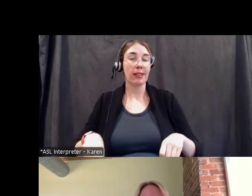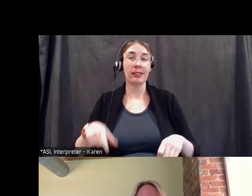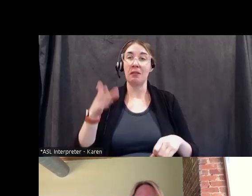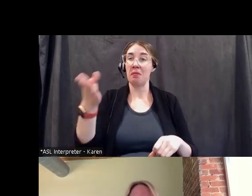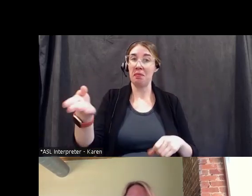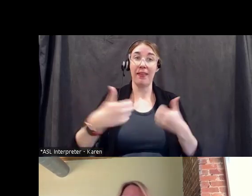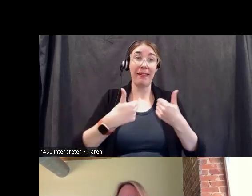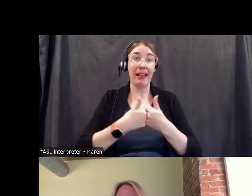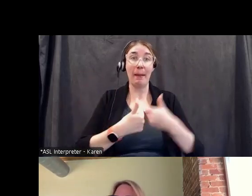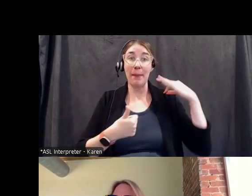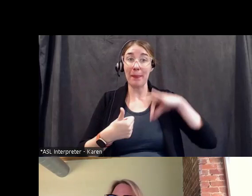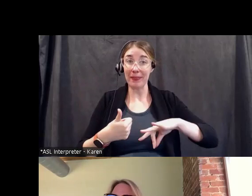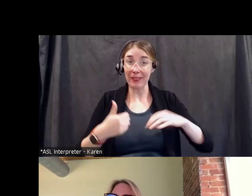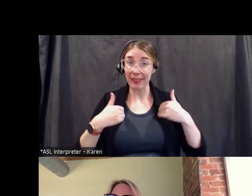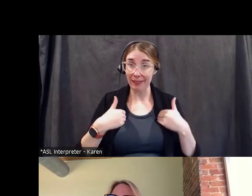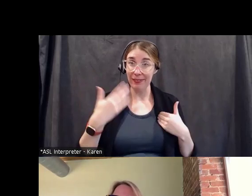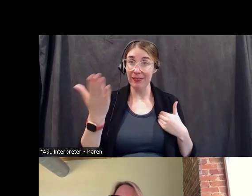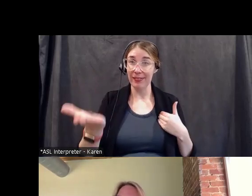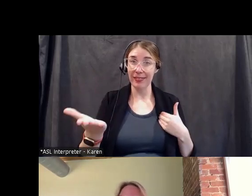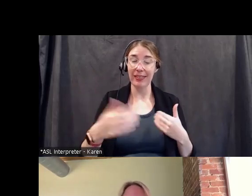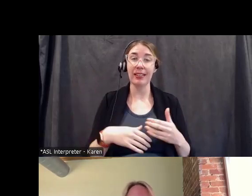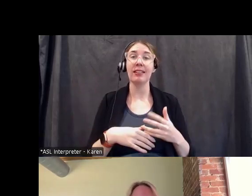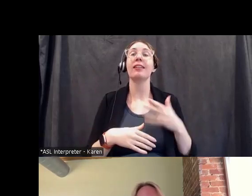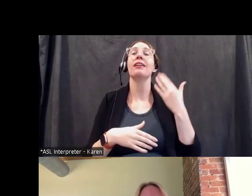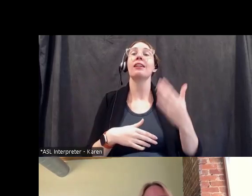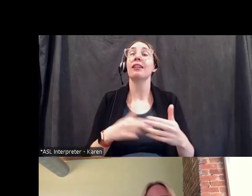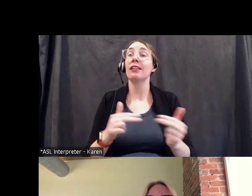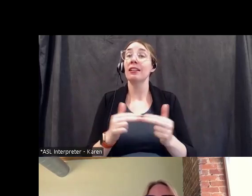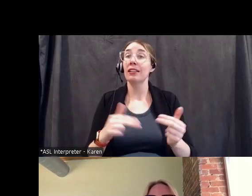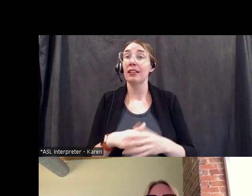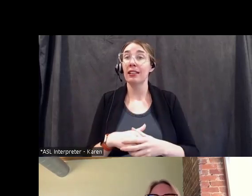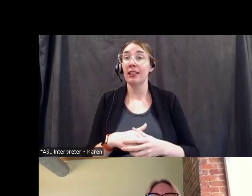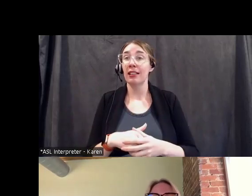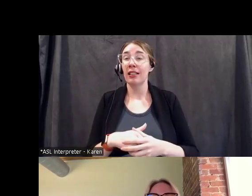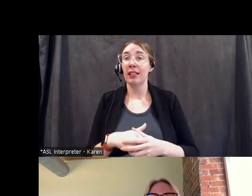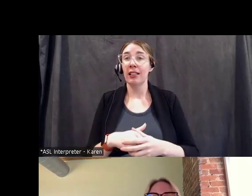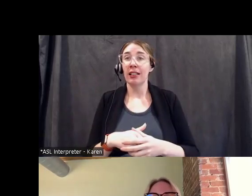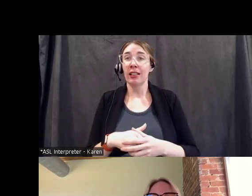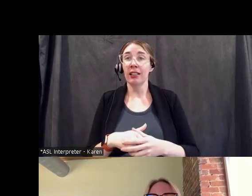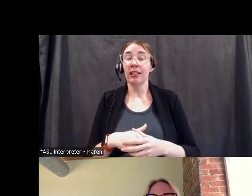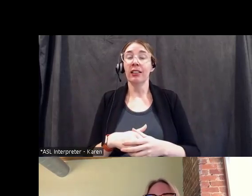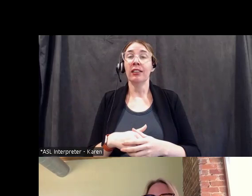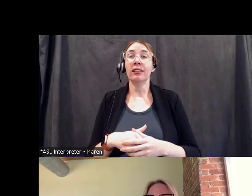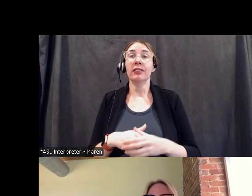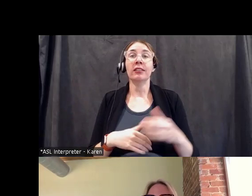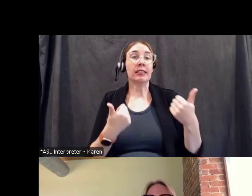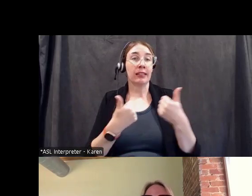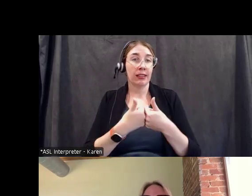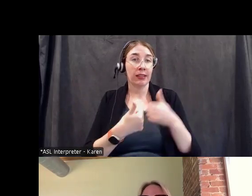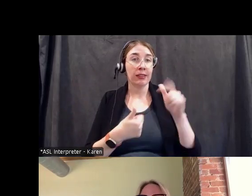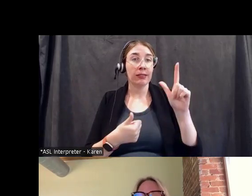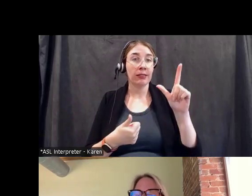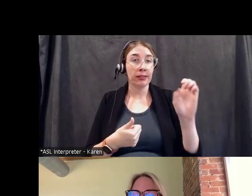I wanted to share with you guys. So we partner with TFL gaming lab,